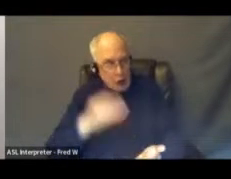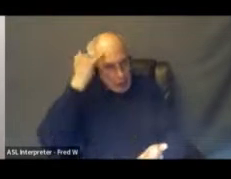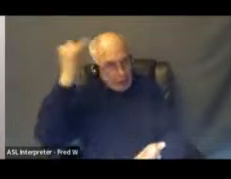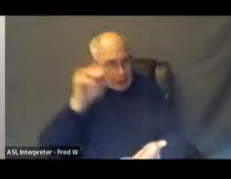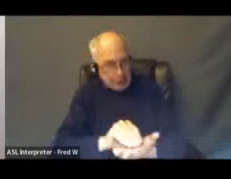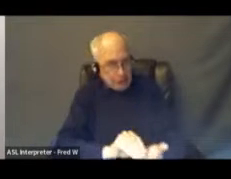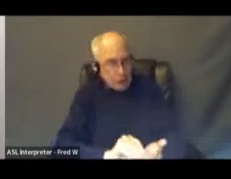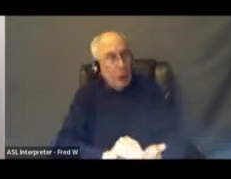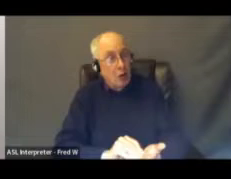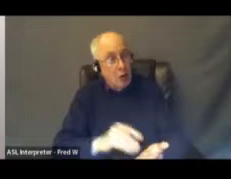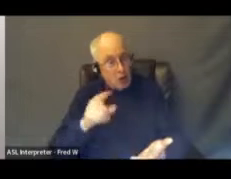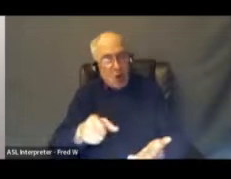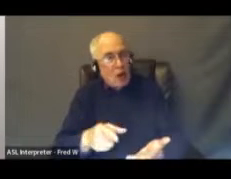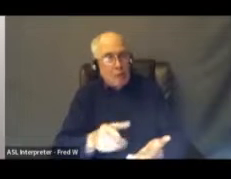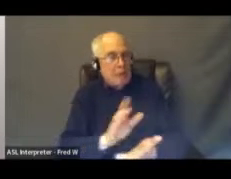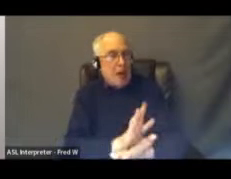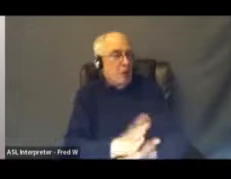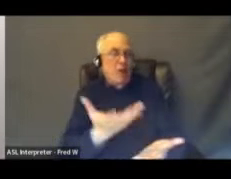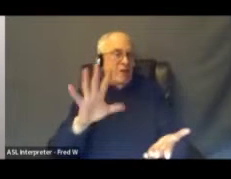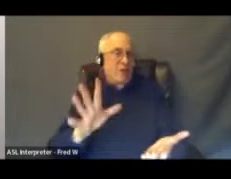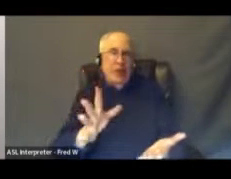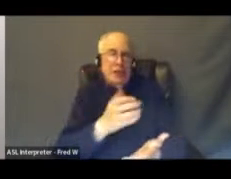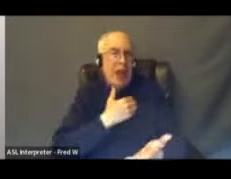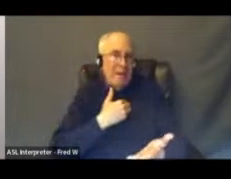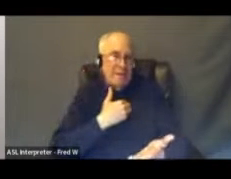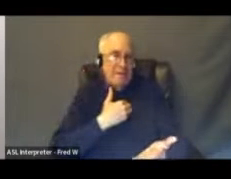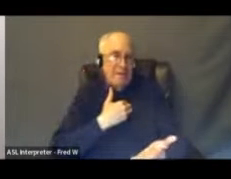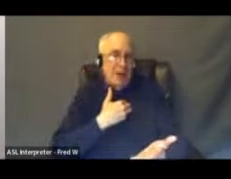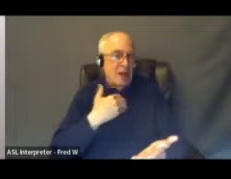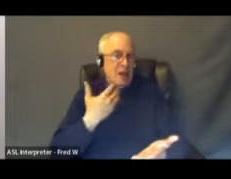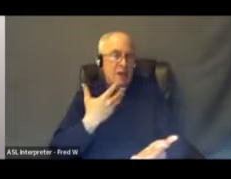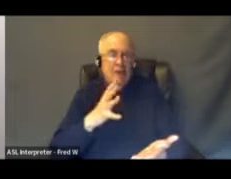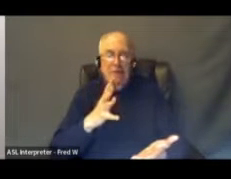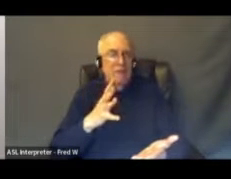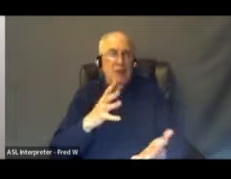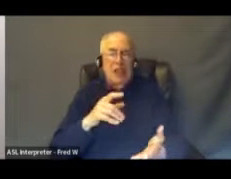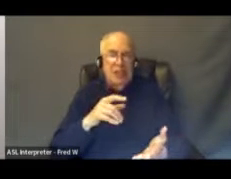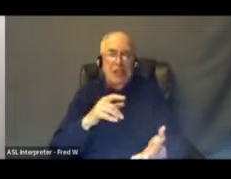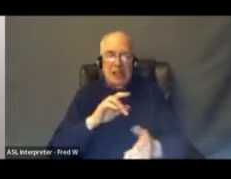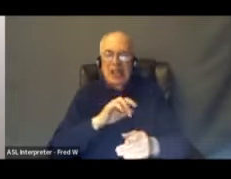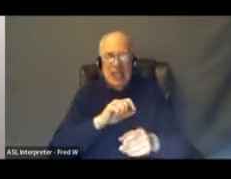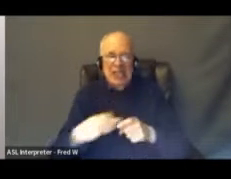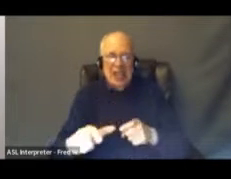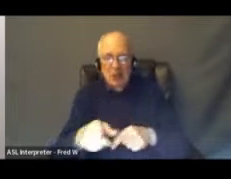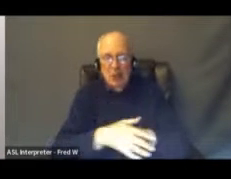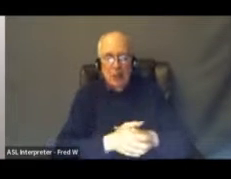with this morning's link PDF of this presentation. That tool is a two pager, it's going include